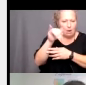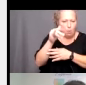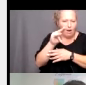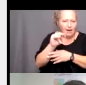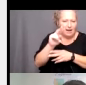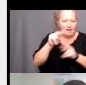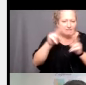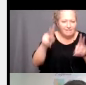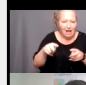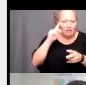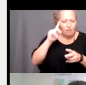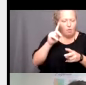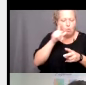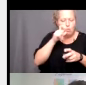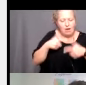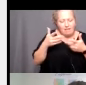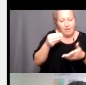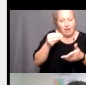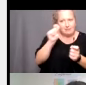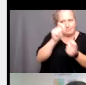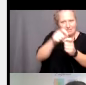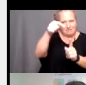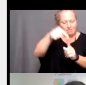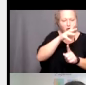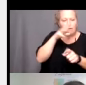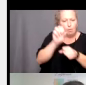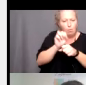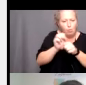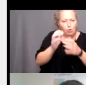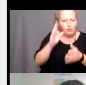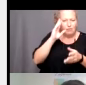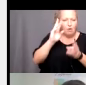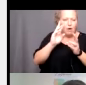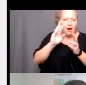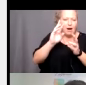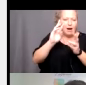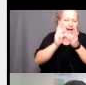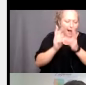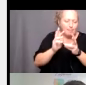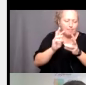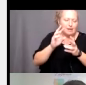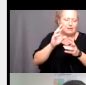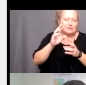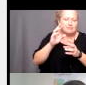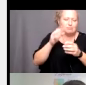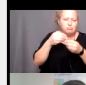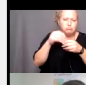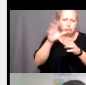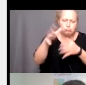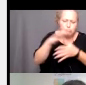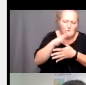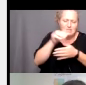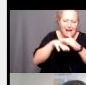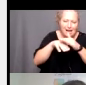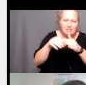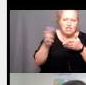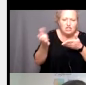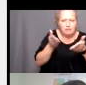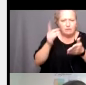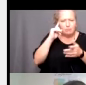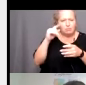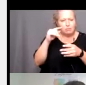With climate related health conditions to receive prioritized access to services that can improve their health and housing.